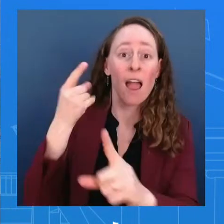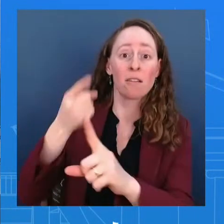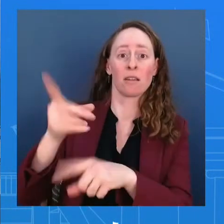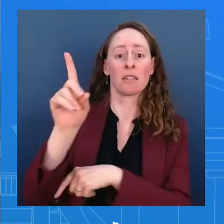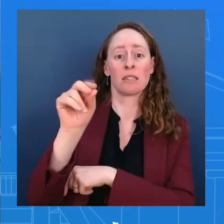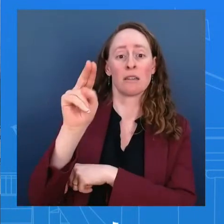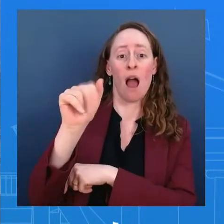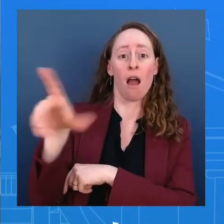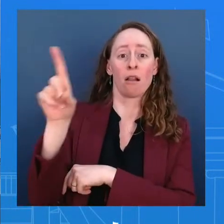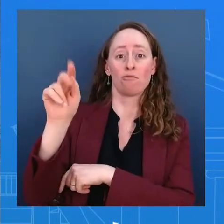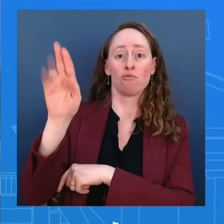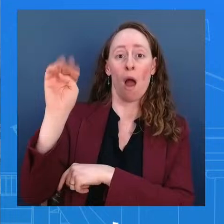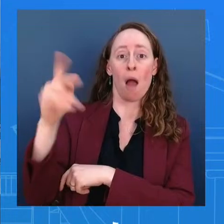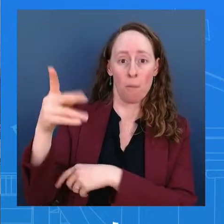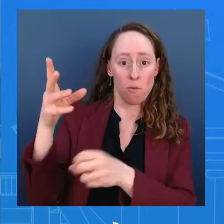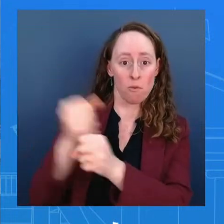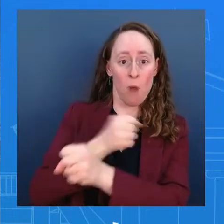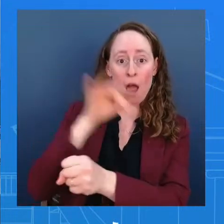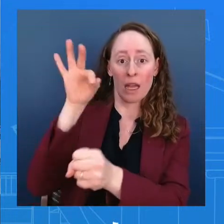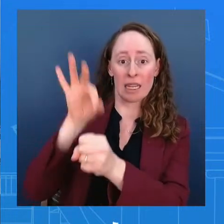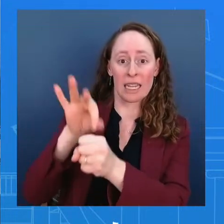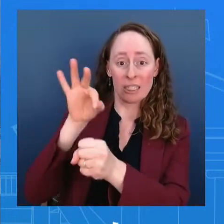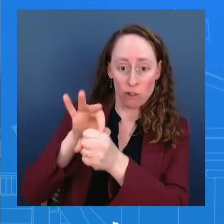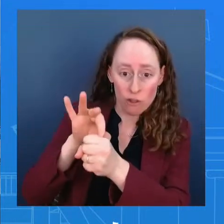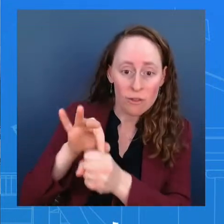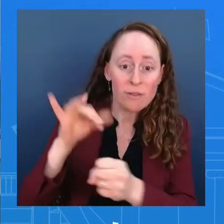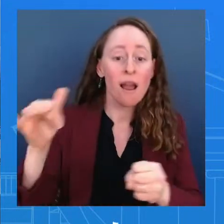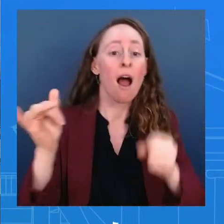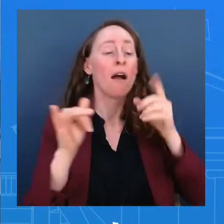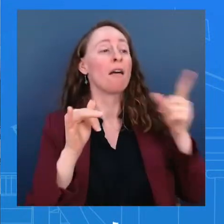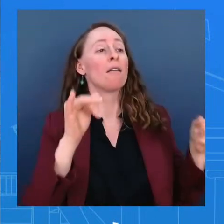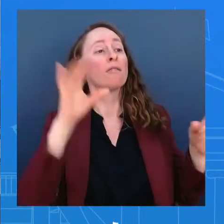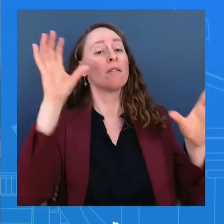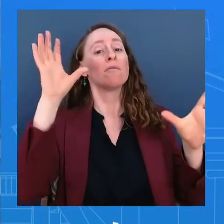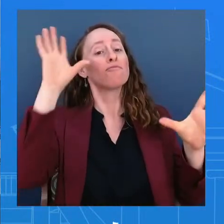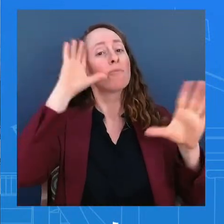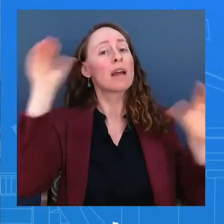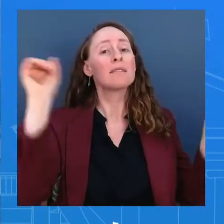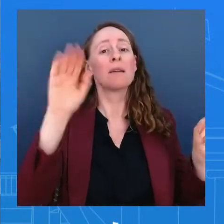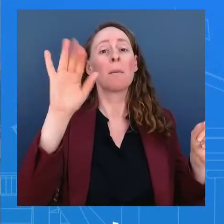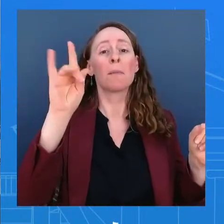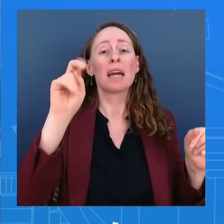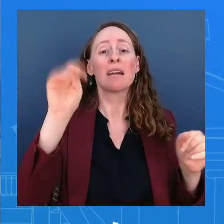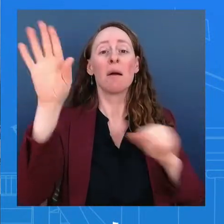And how, in your view, is it not a rejection by voters of the Biden administration’s both world view